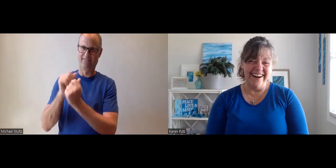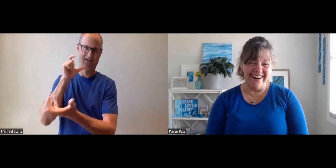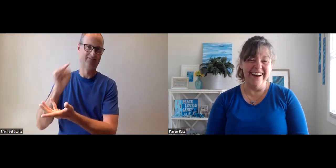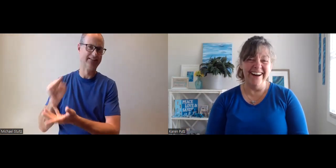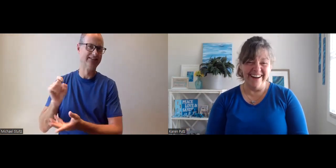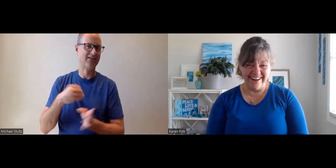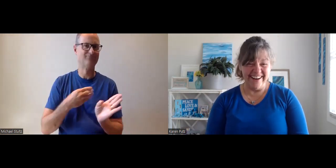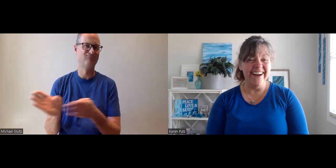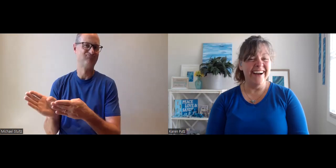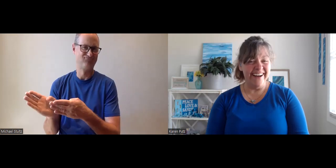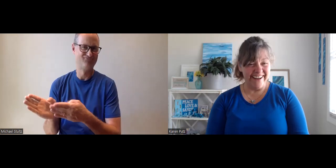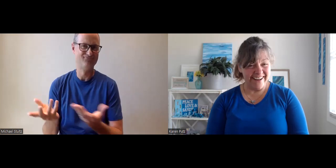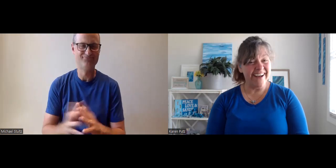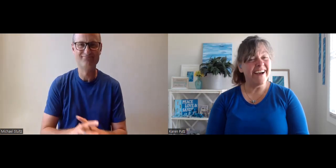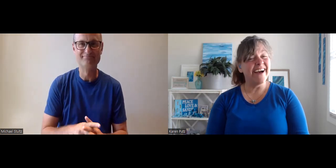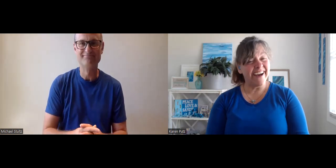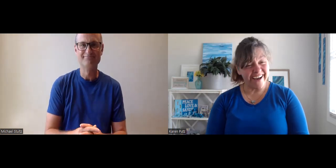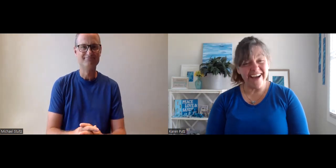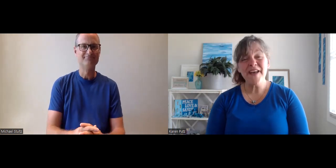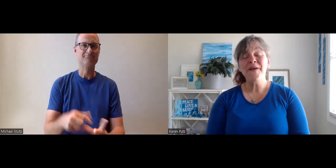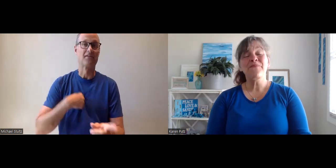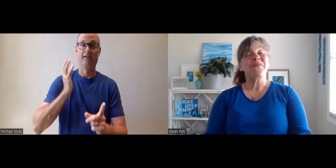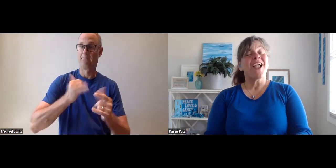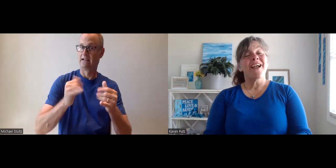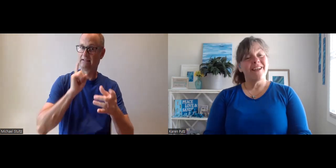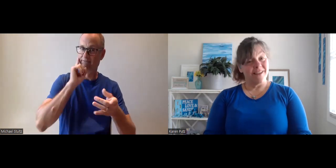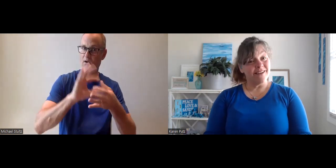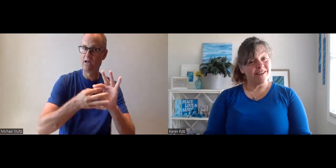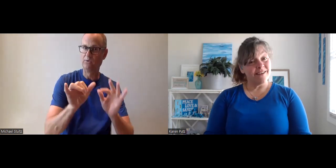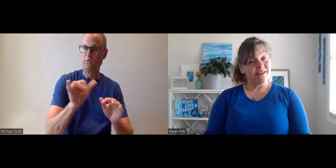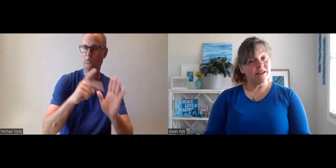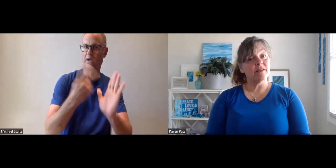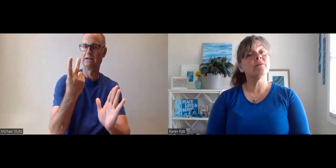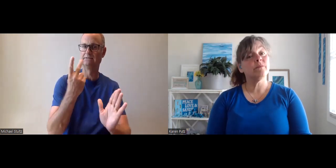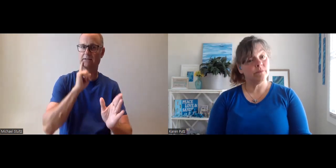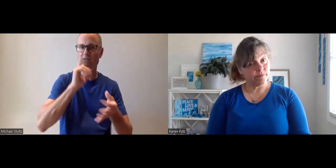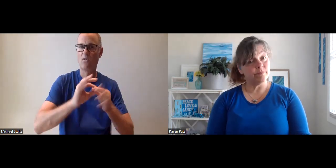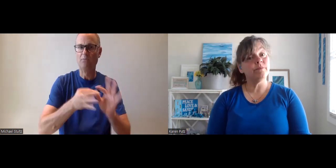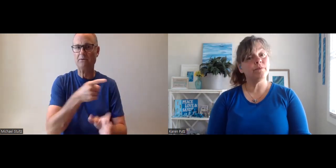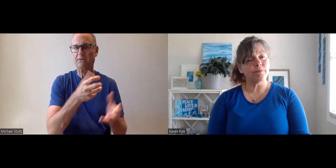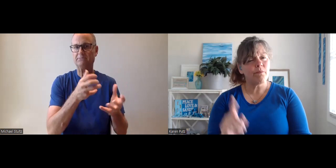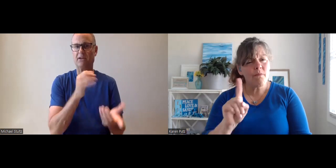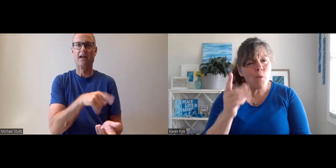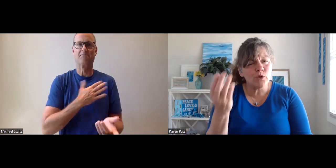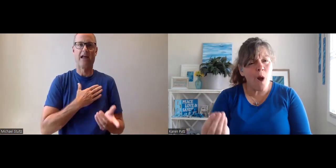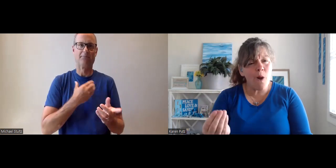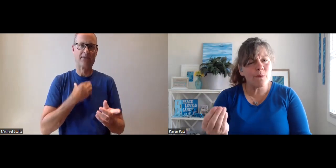Then I just run into photography my whole time. Before I photography, I went to the Deaf Olympics. Two times.